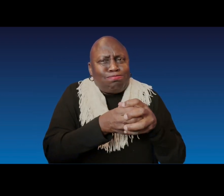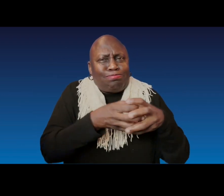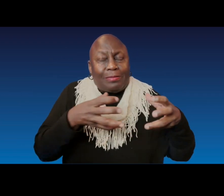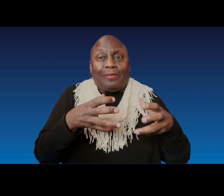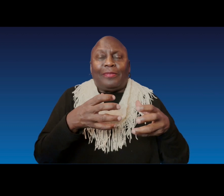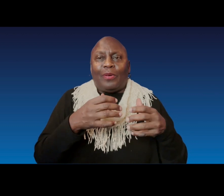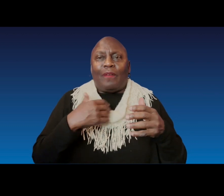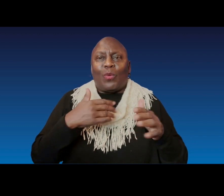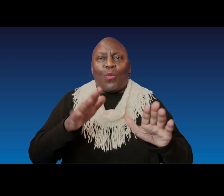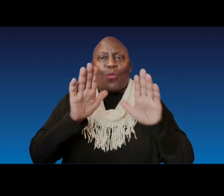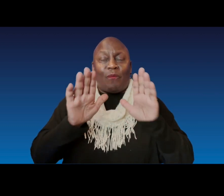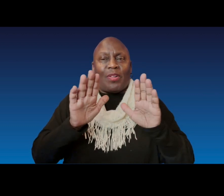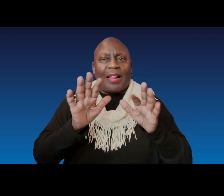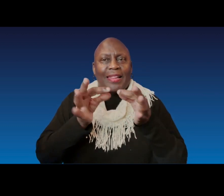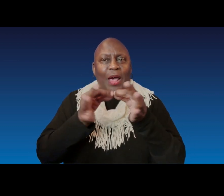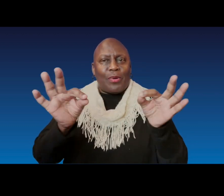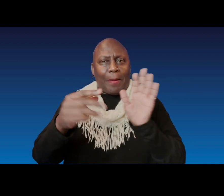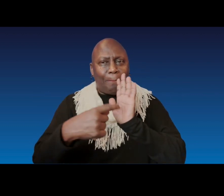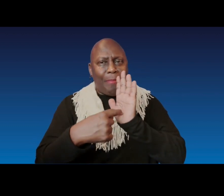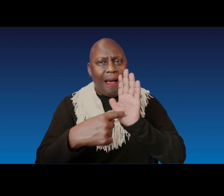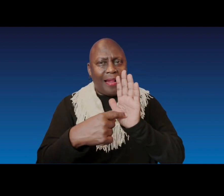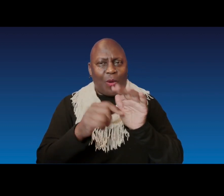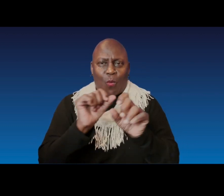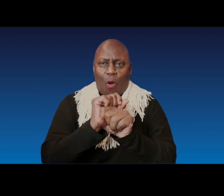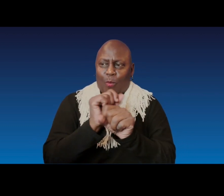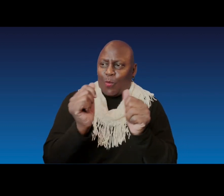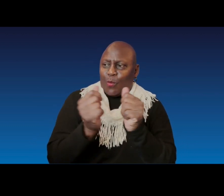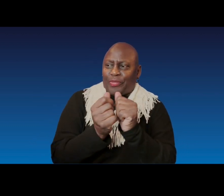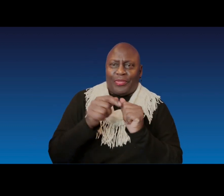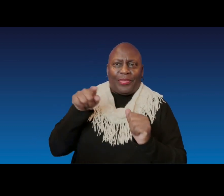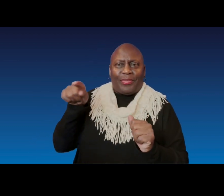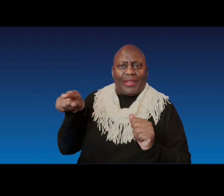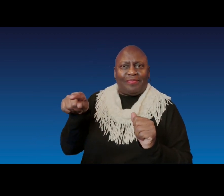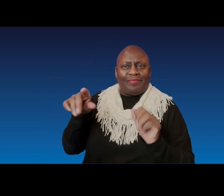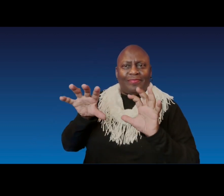and serve as wonderful language models as they work with hearing professionals.